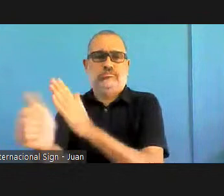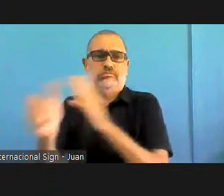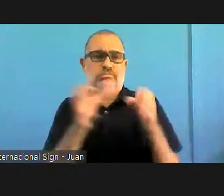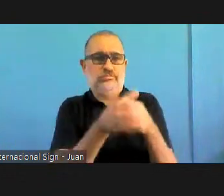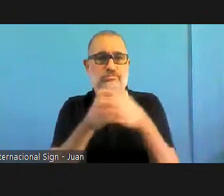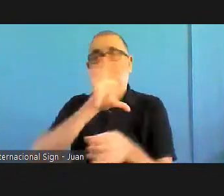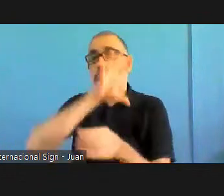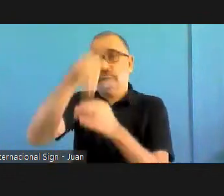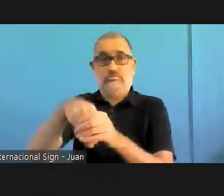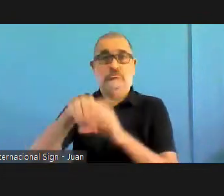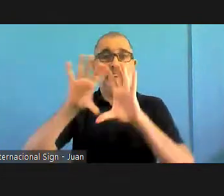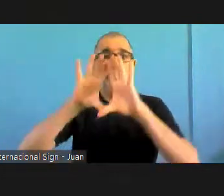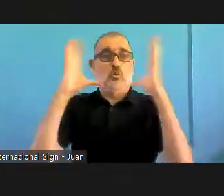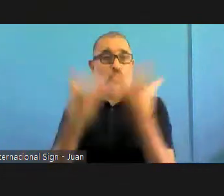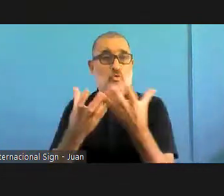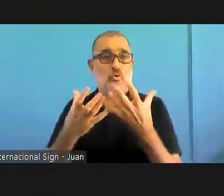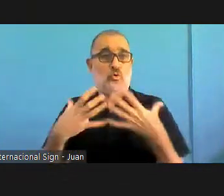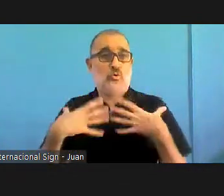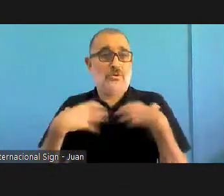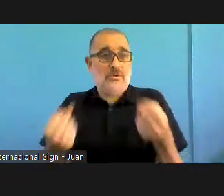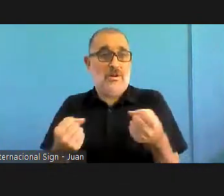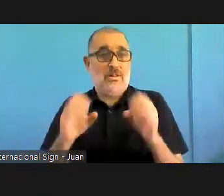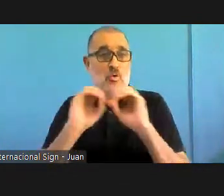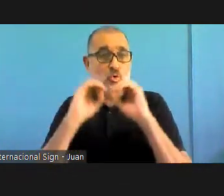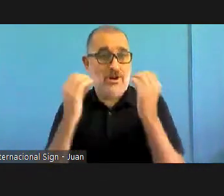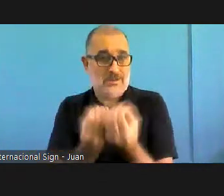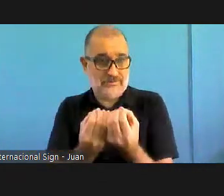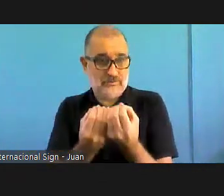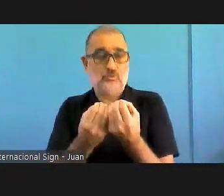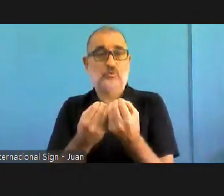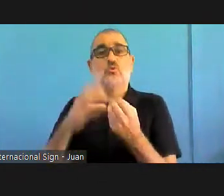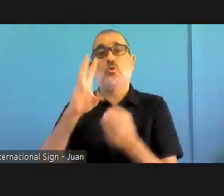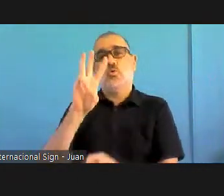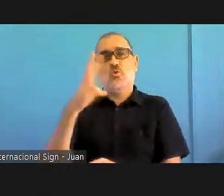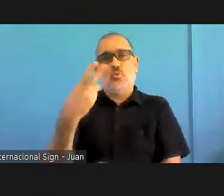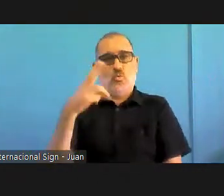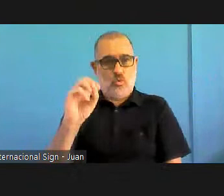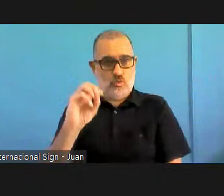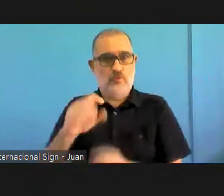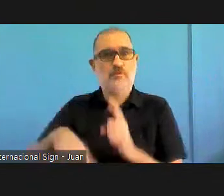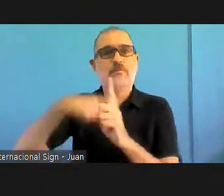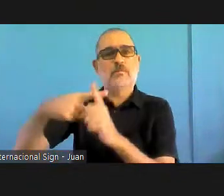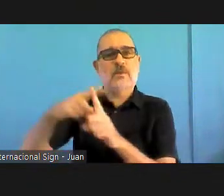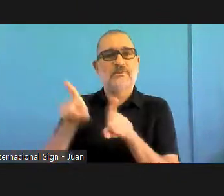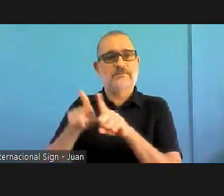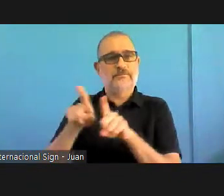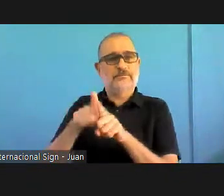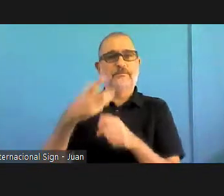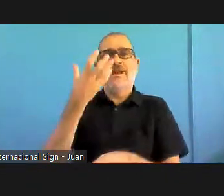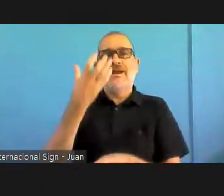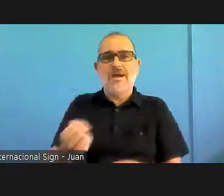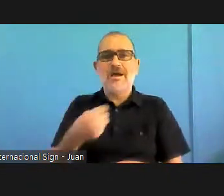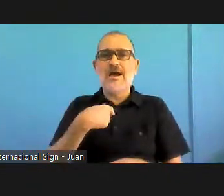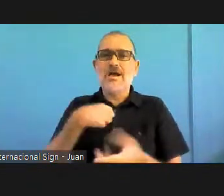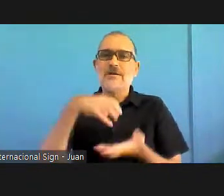into our approach into critical areas